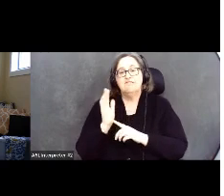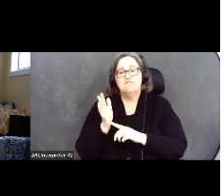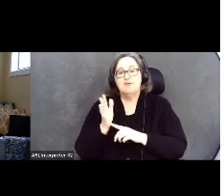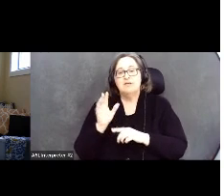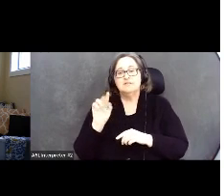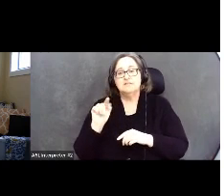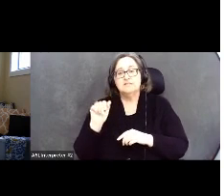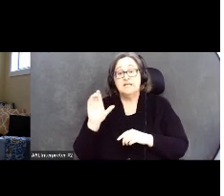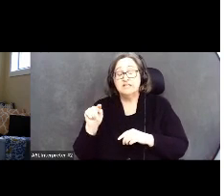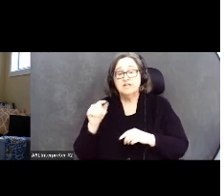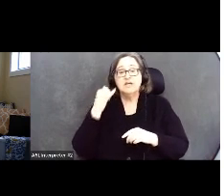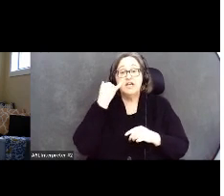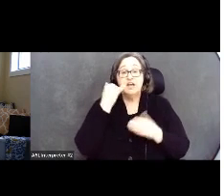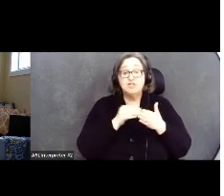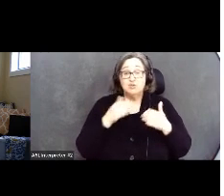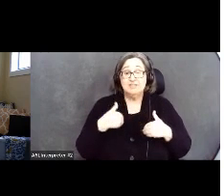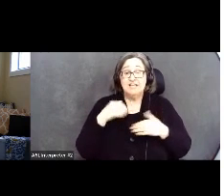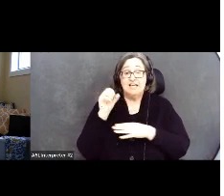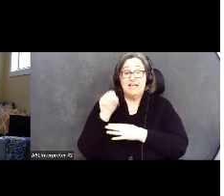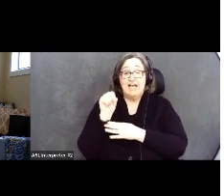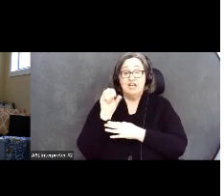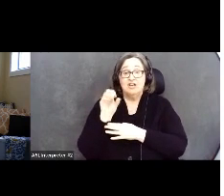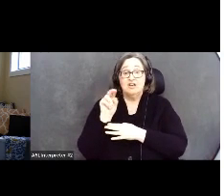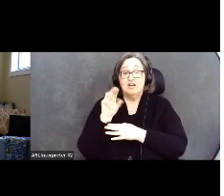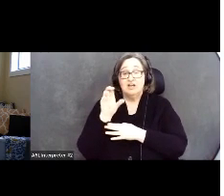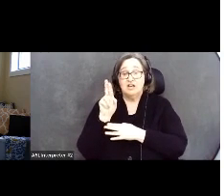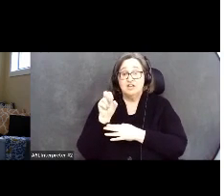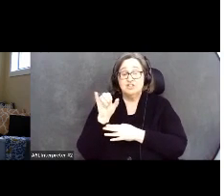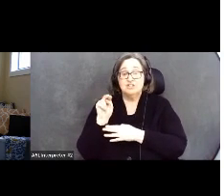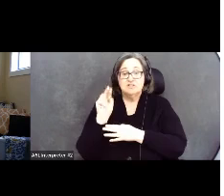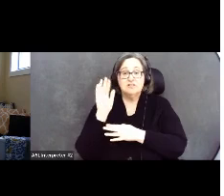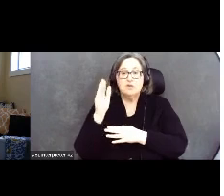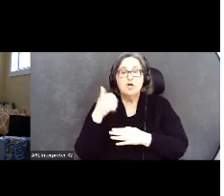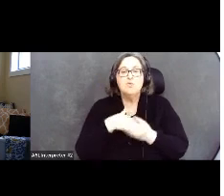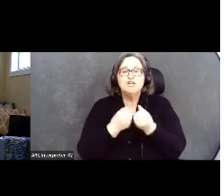When a student has a concussion down the road, we also then support the teachers going back in,